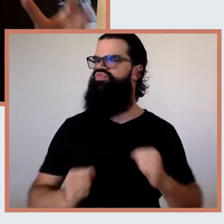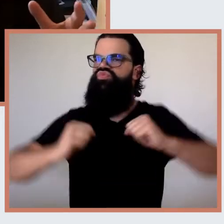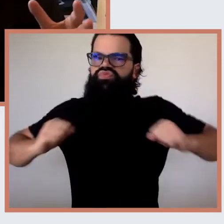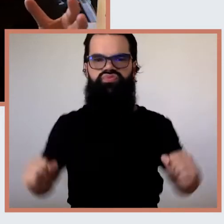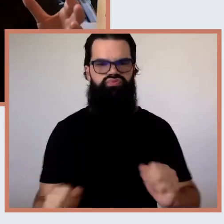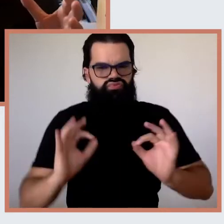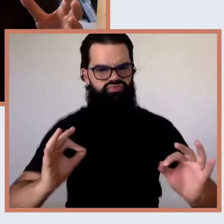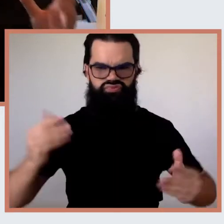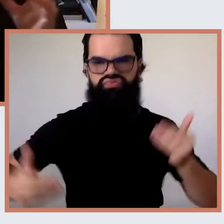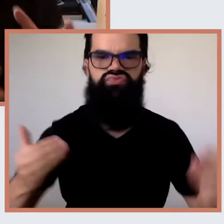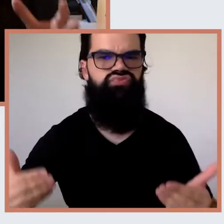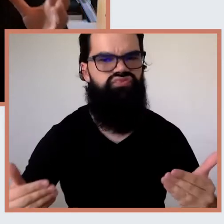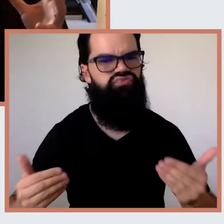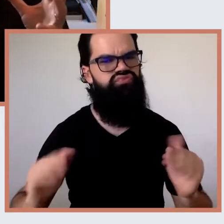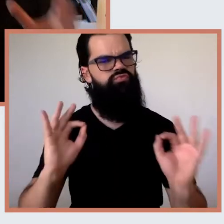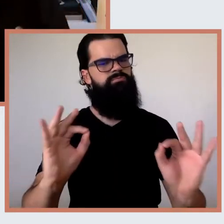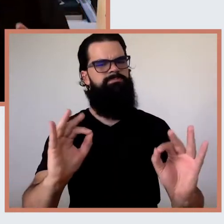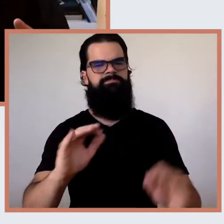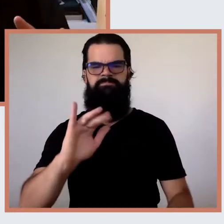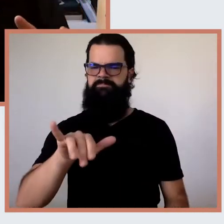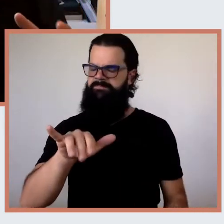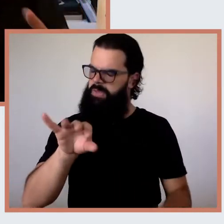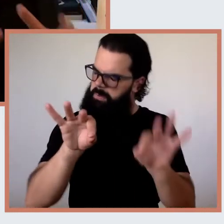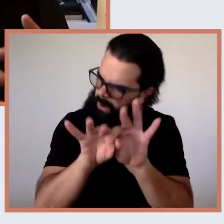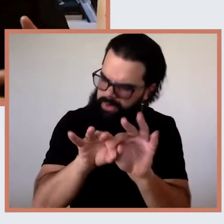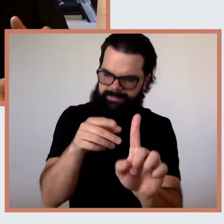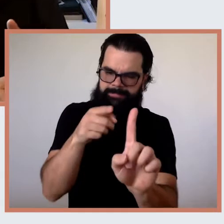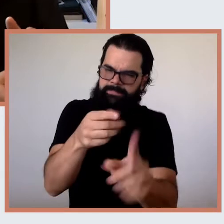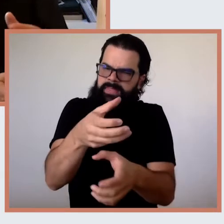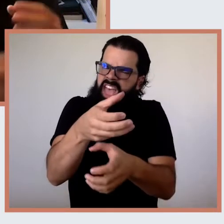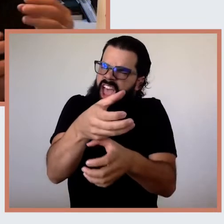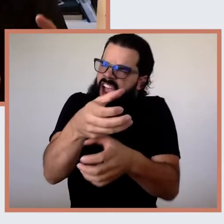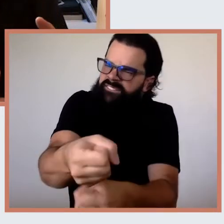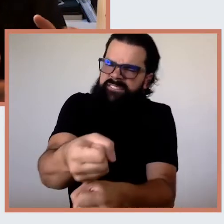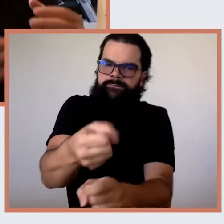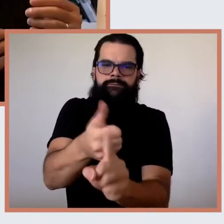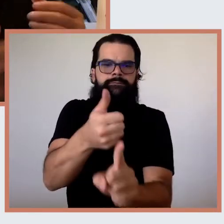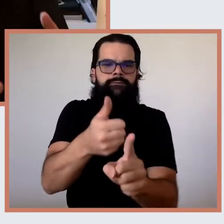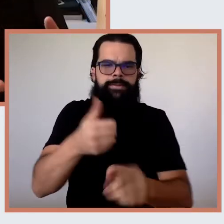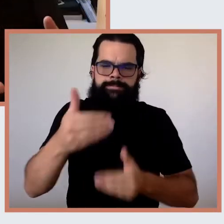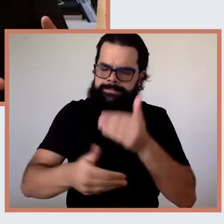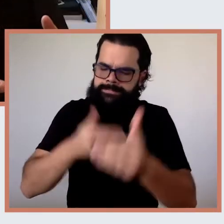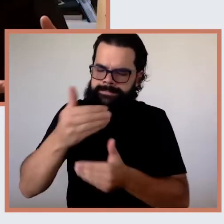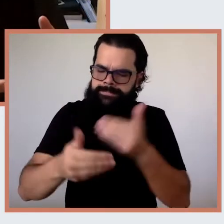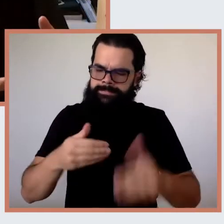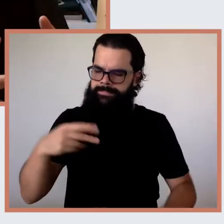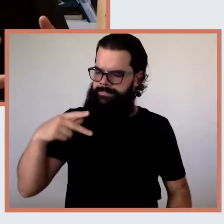and that's, you have to be that in this business, you have to have the confidence